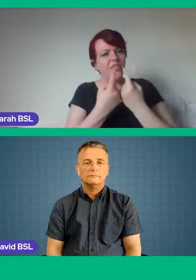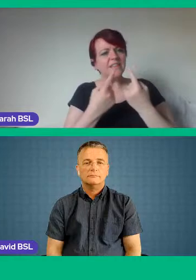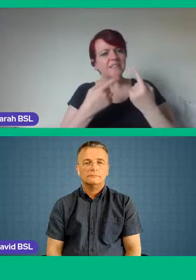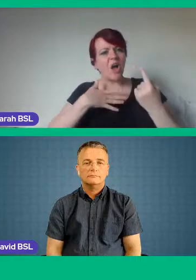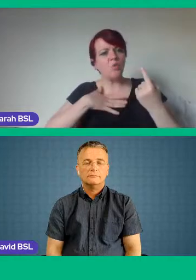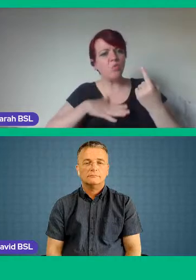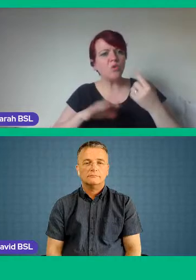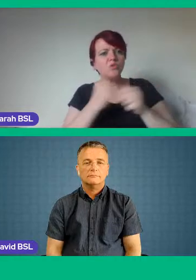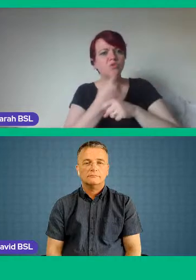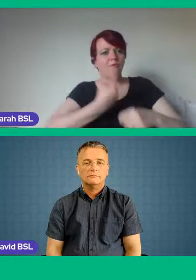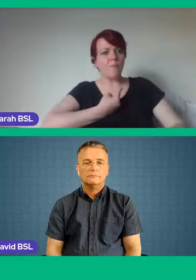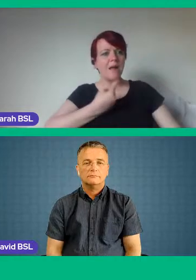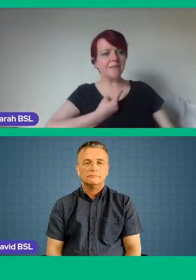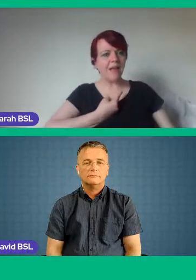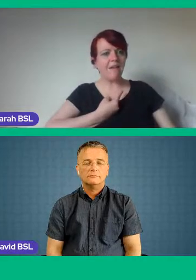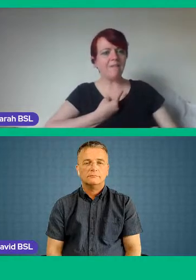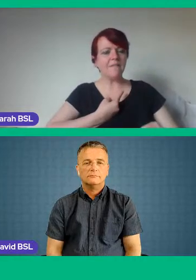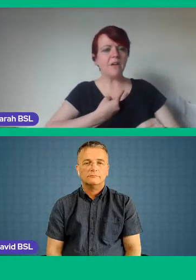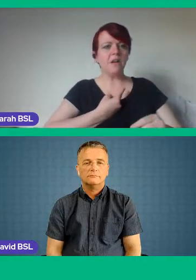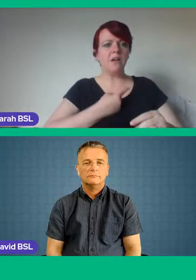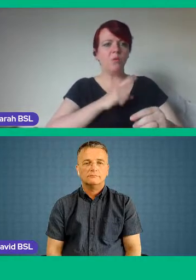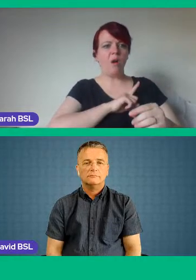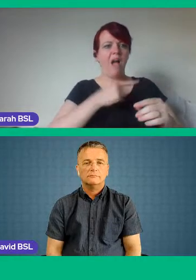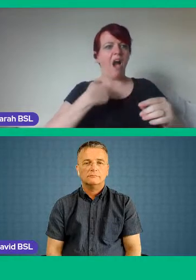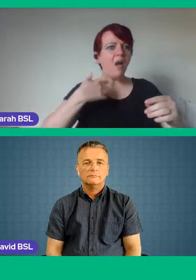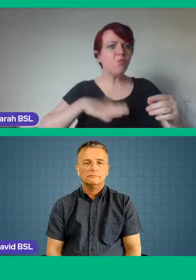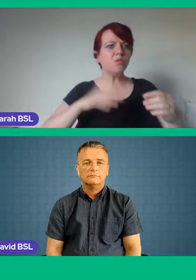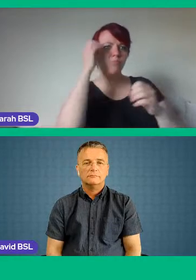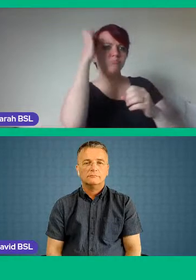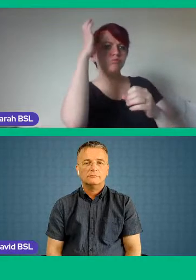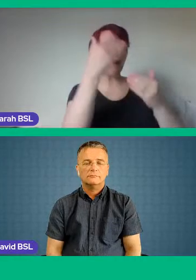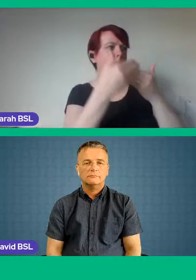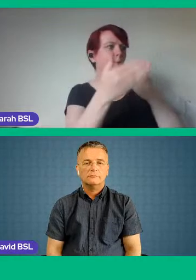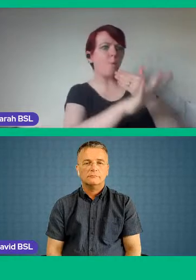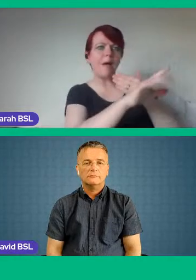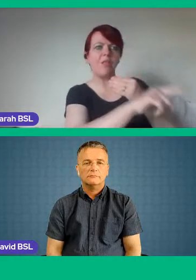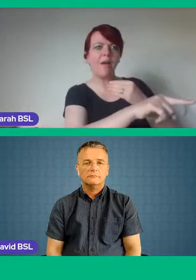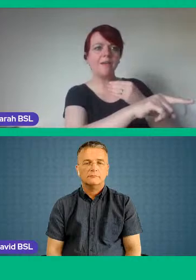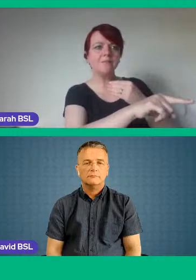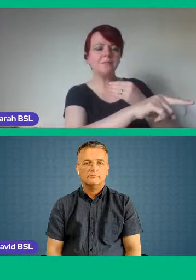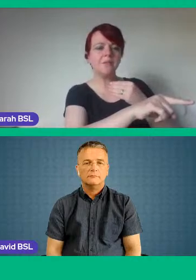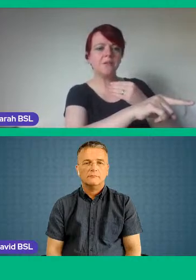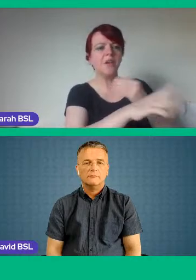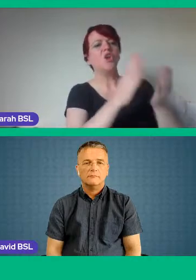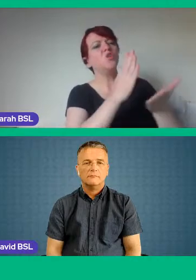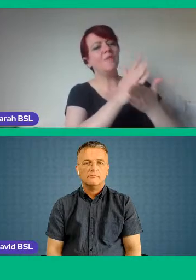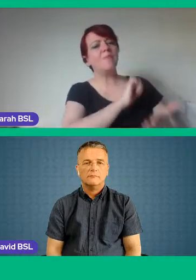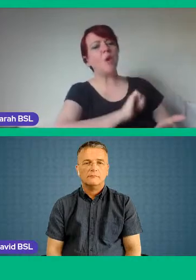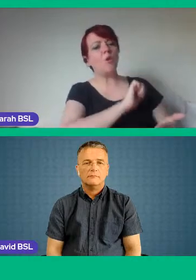of me that is doing it for me because I have got these questions within my own self that